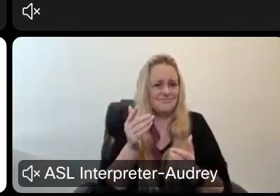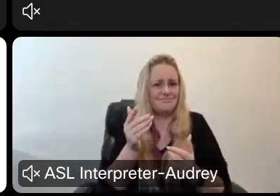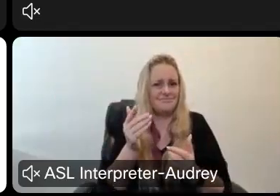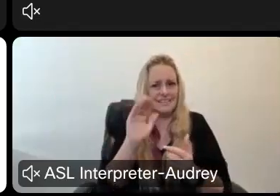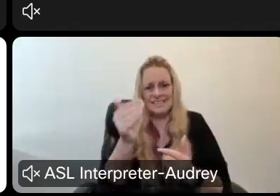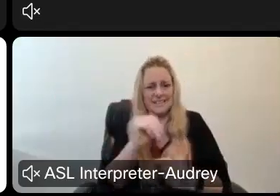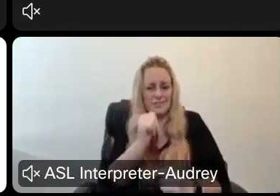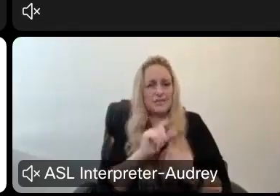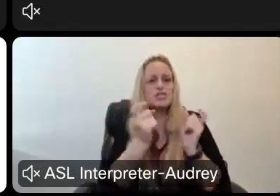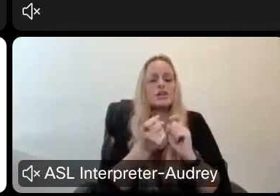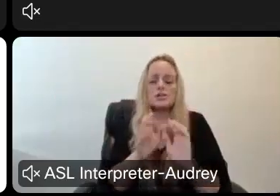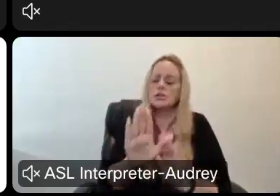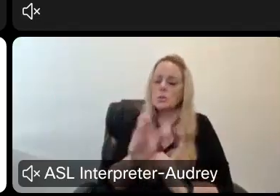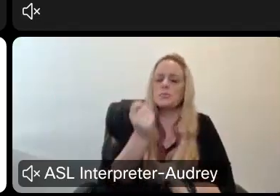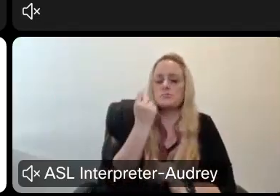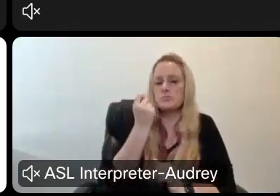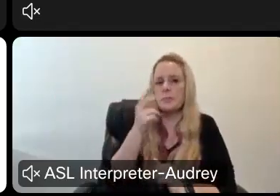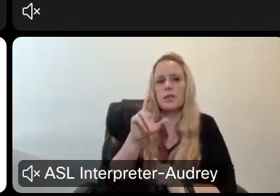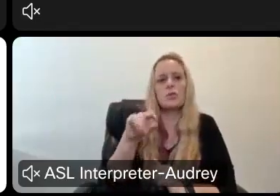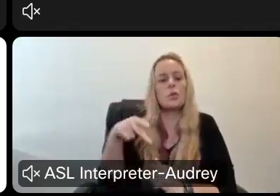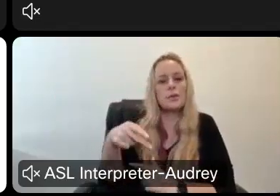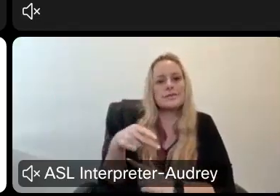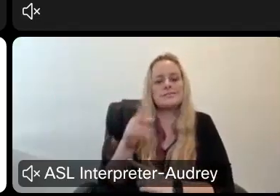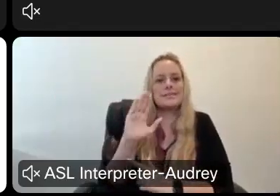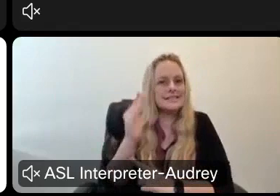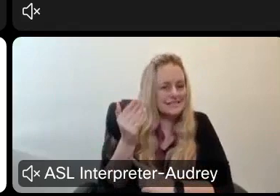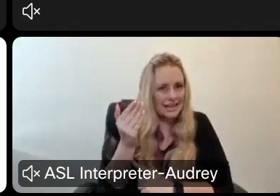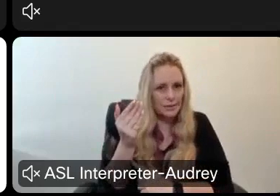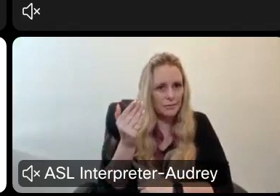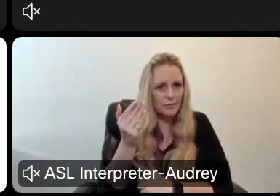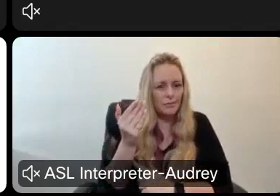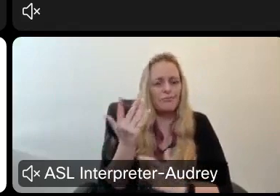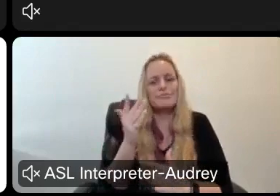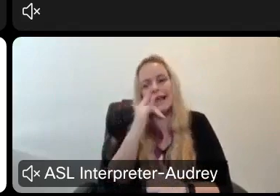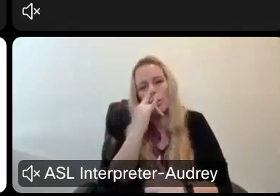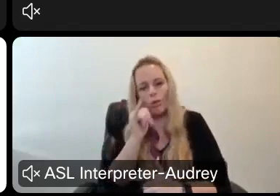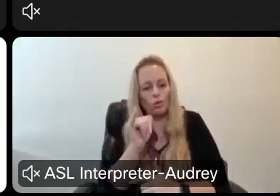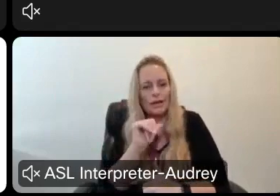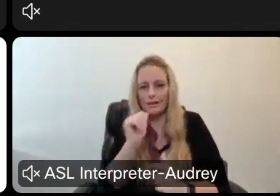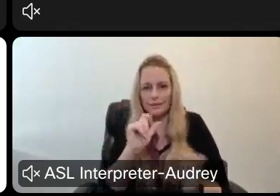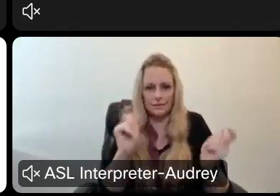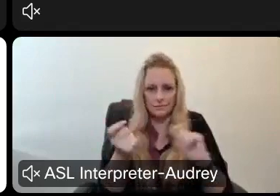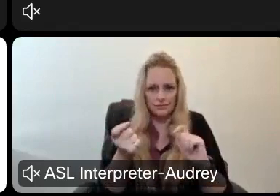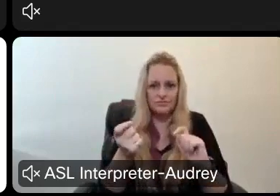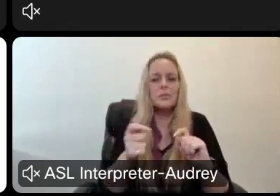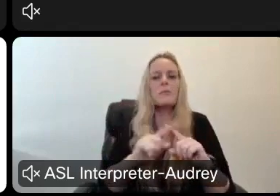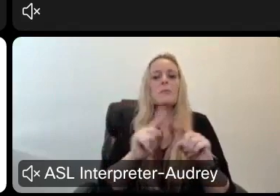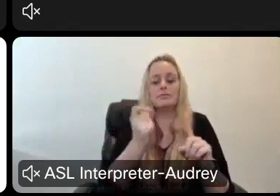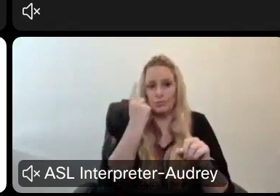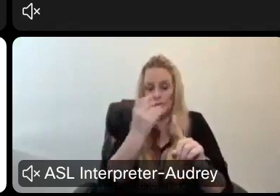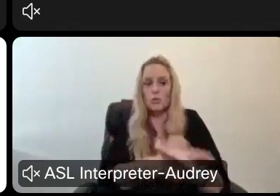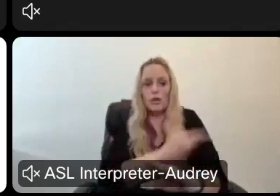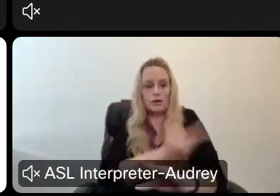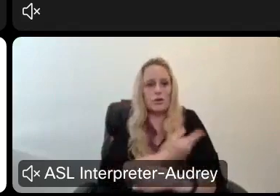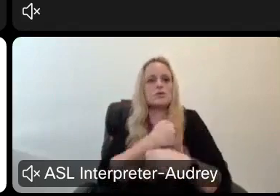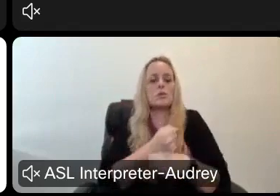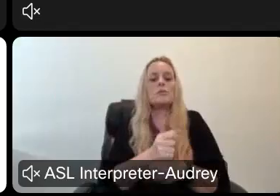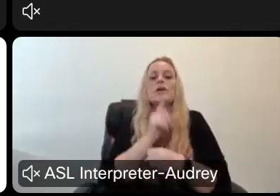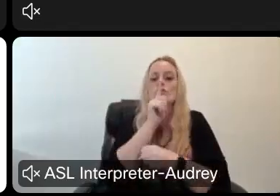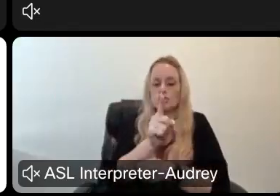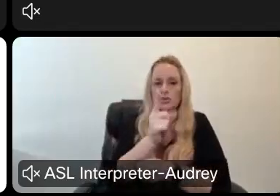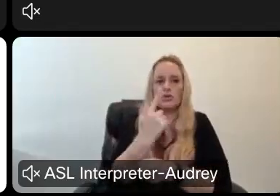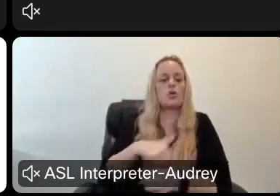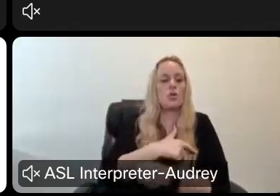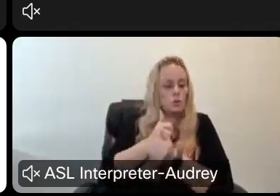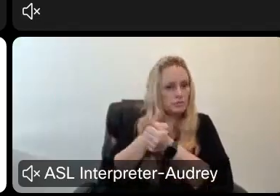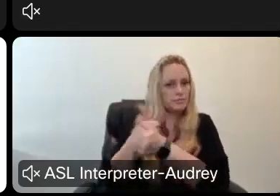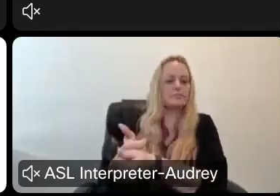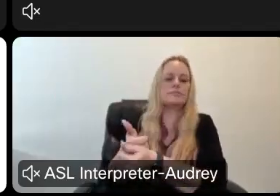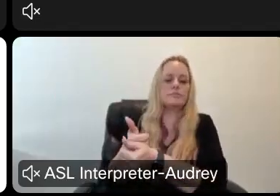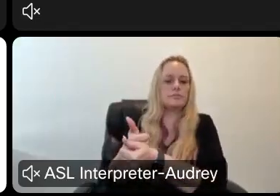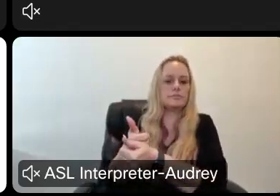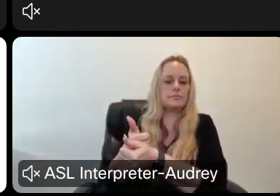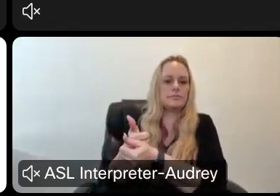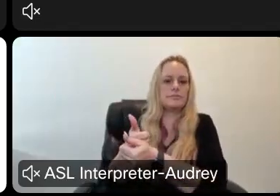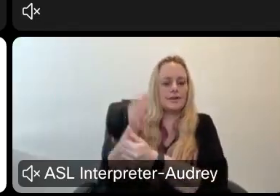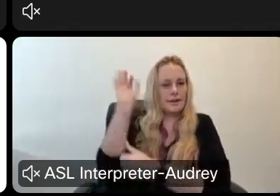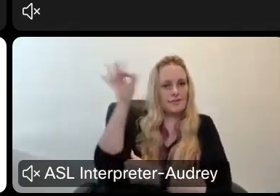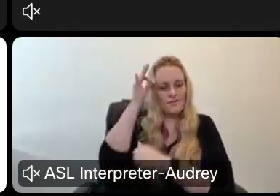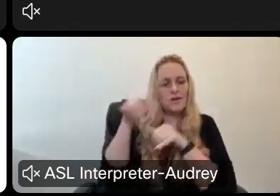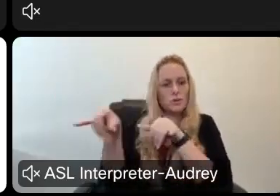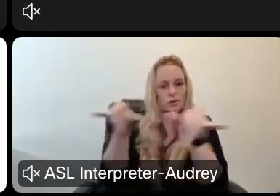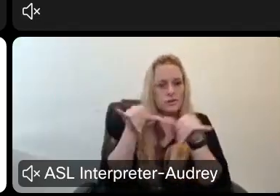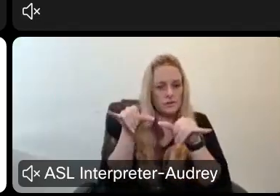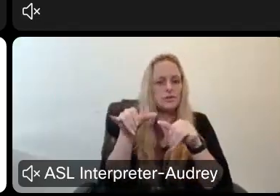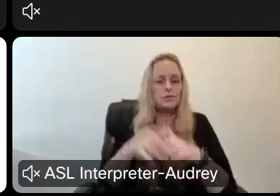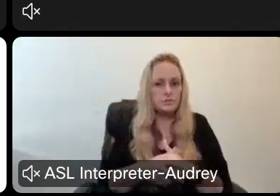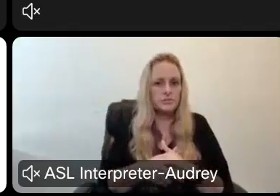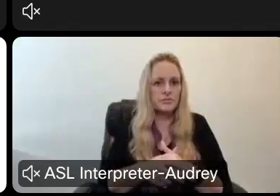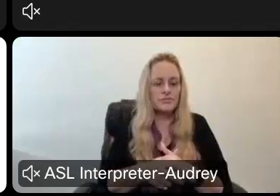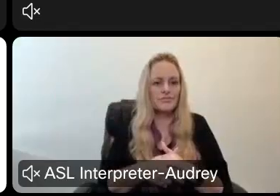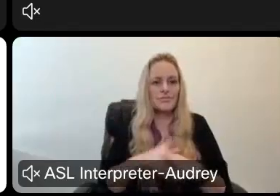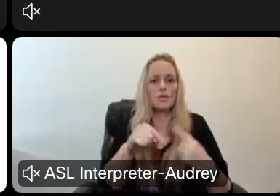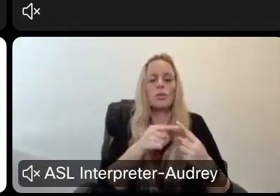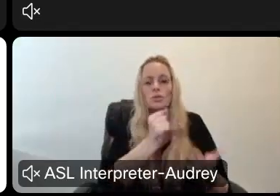Though the ramps seem or look unchanged, the reconstruction ensures compliance with federal standards when all of this was approved.